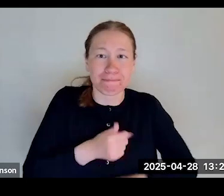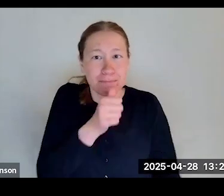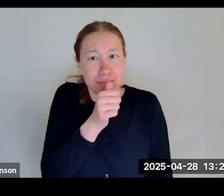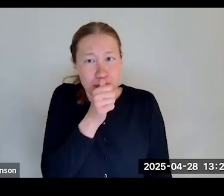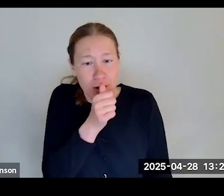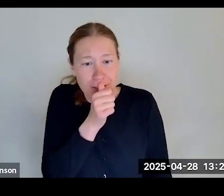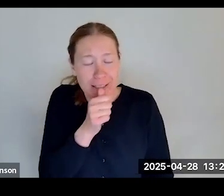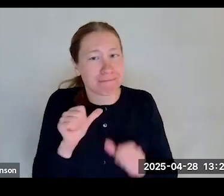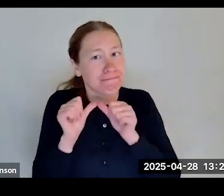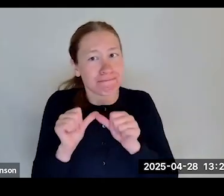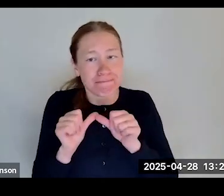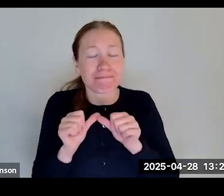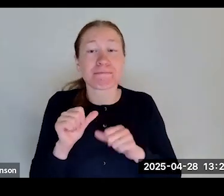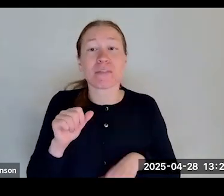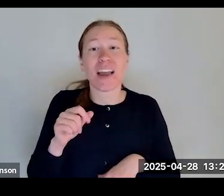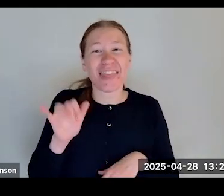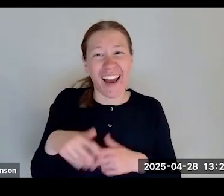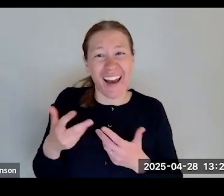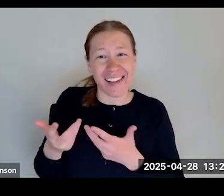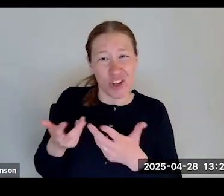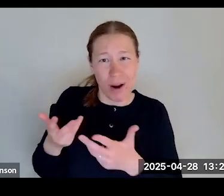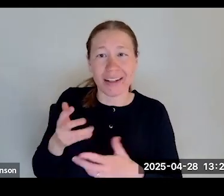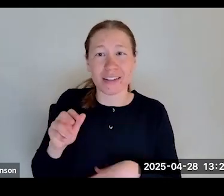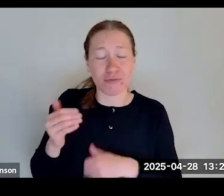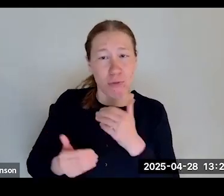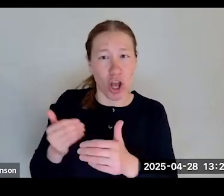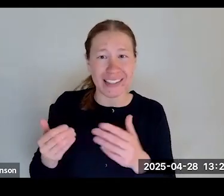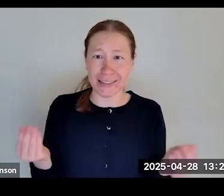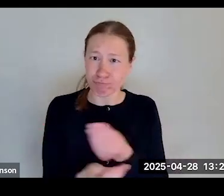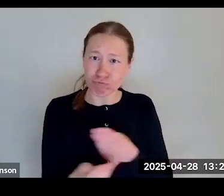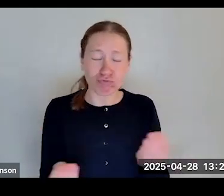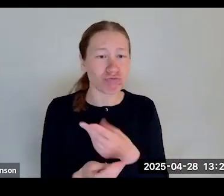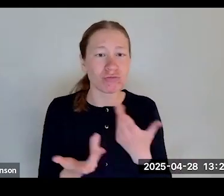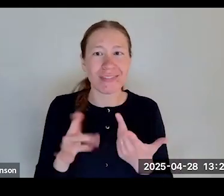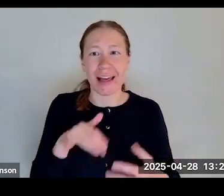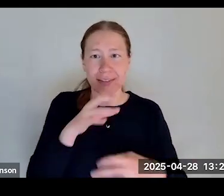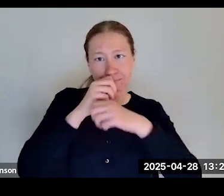The interactive process is a confidential one, and we should not be sharing our employees information